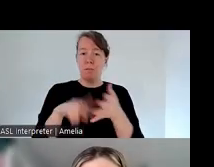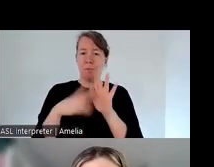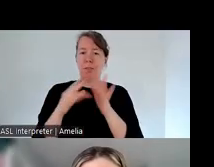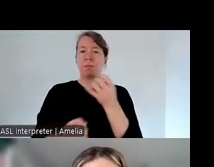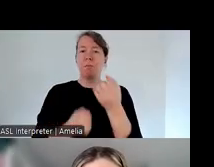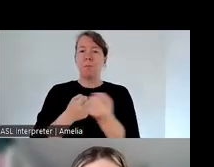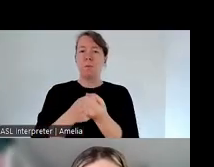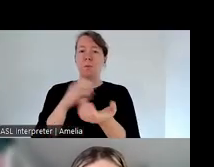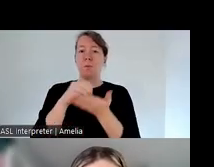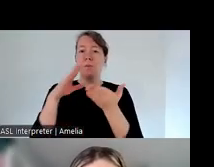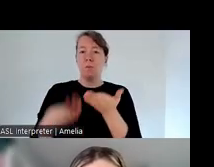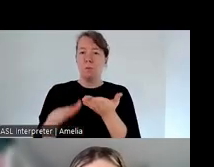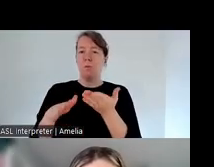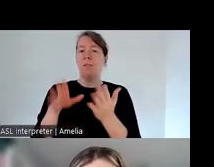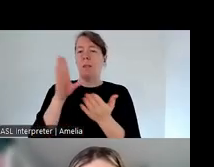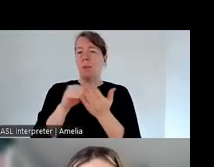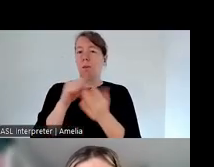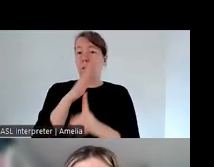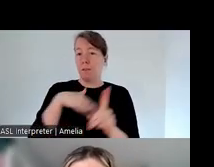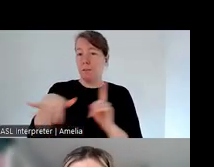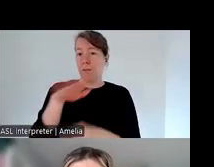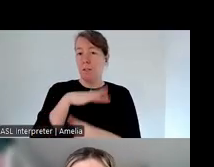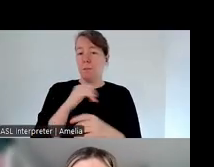Um, in the next few slides, I'll share some highlights of you–